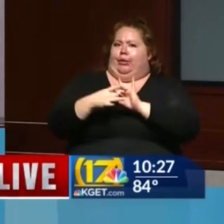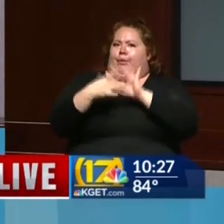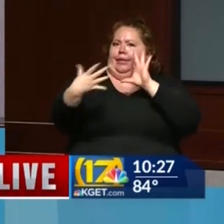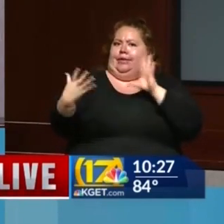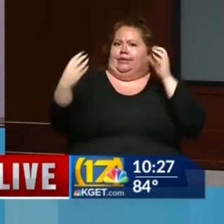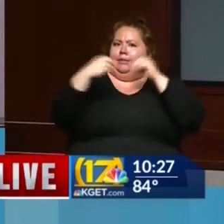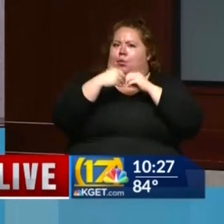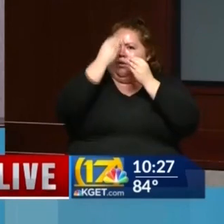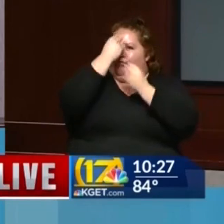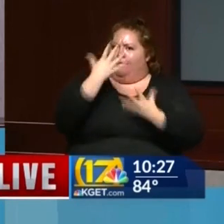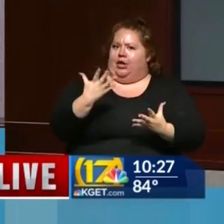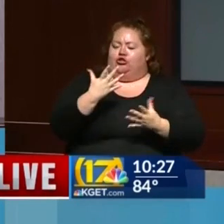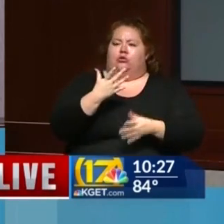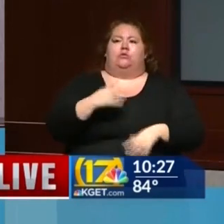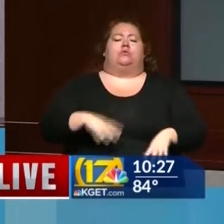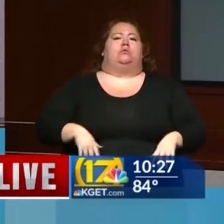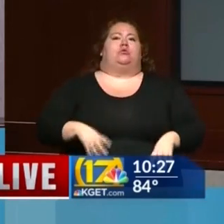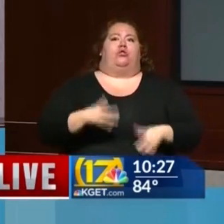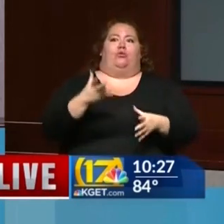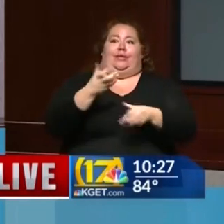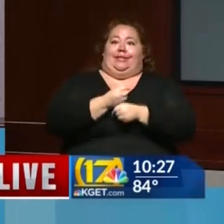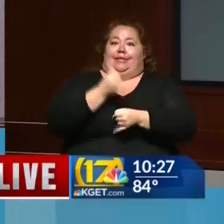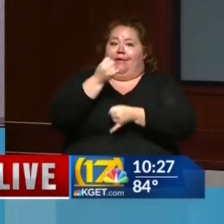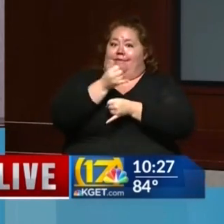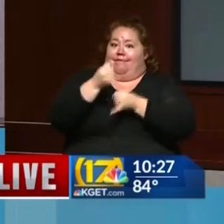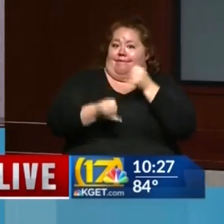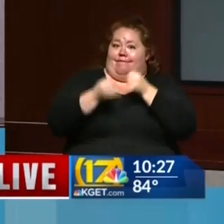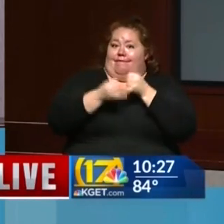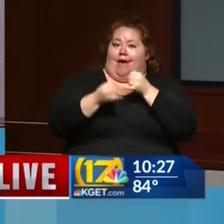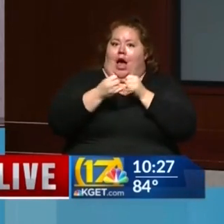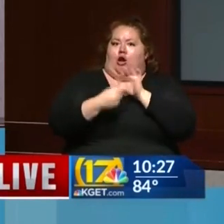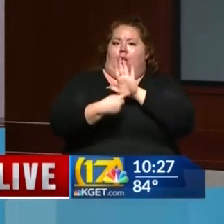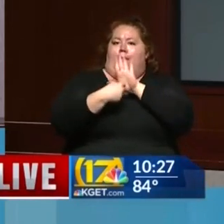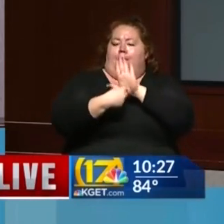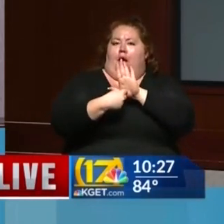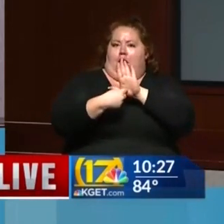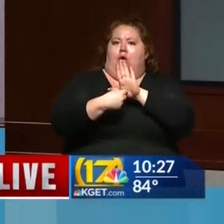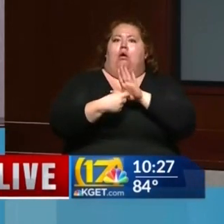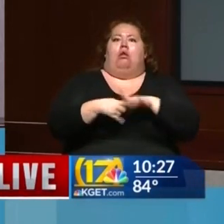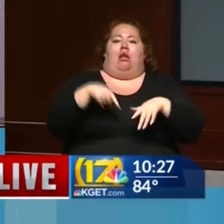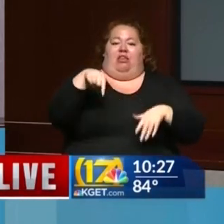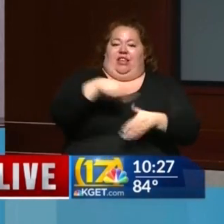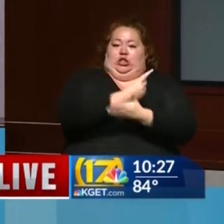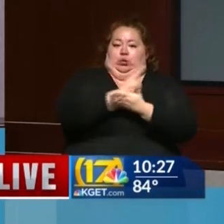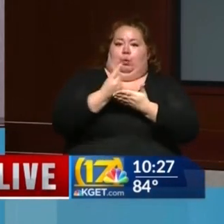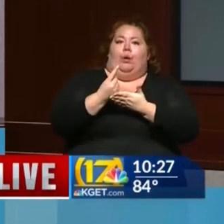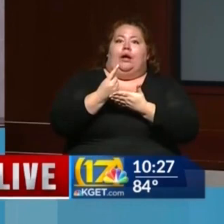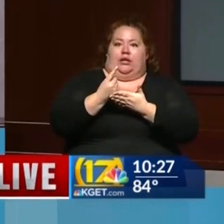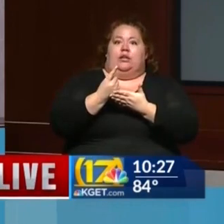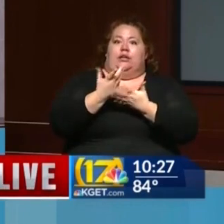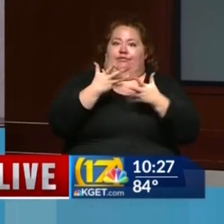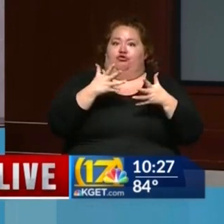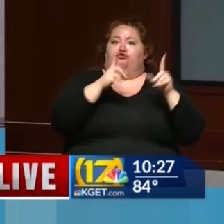ASKED? THANKS FOR THE QUESTION. I THINK THAT WE WILL HAVE BRYNN RESPOND. GOOD MORNING TORY, AS WE'VE BEEN REPORTING FOR A NUMBER OF WEEKS, WE'VE BEEN WORKING CLOSELY ARE STATISTICIANS TO ZOO HOE YOU WE